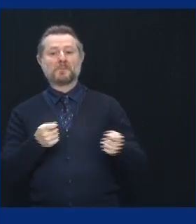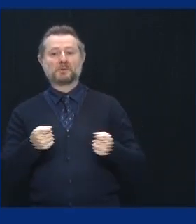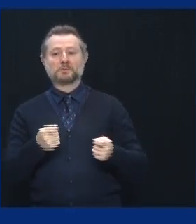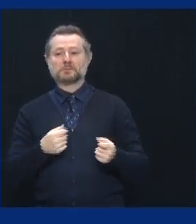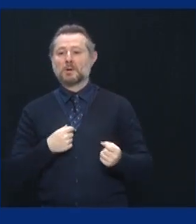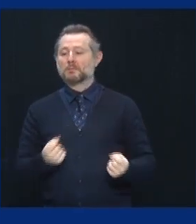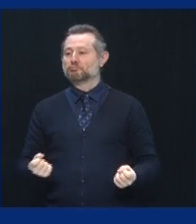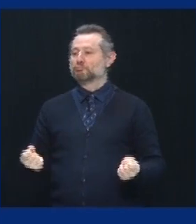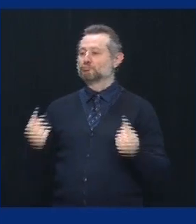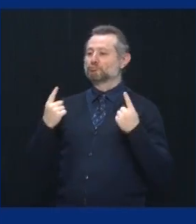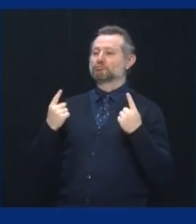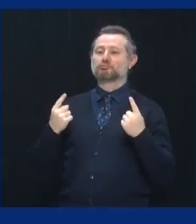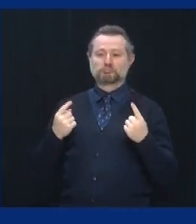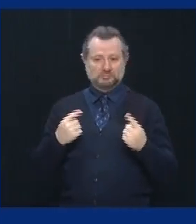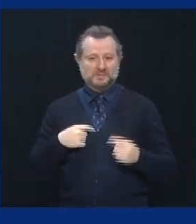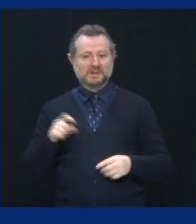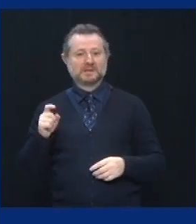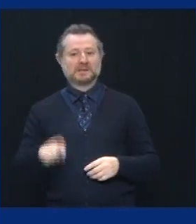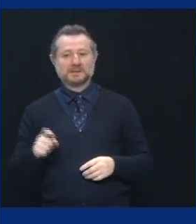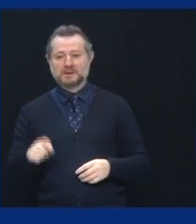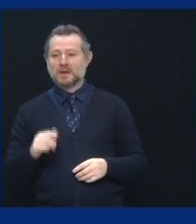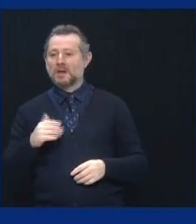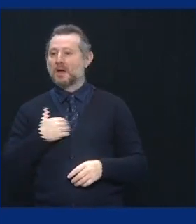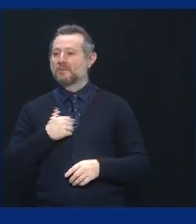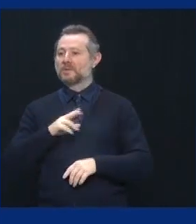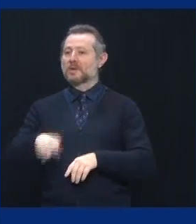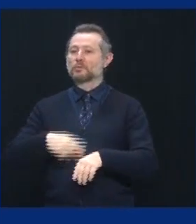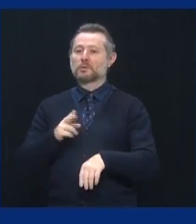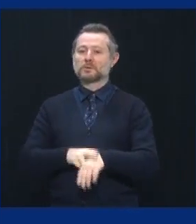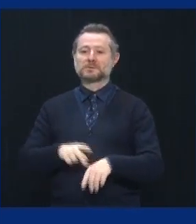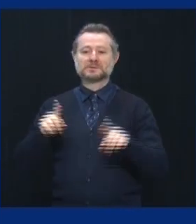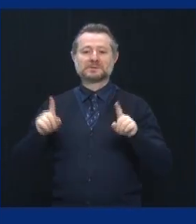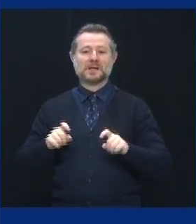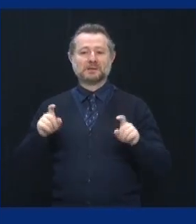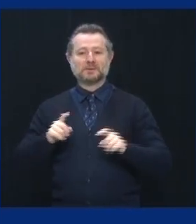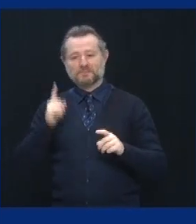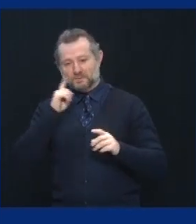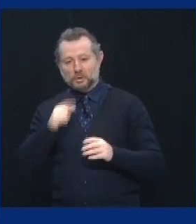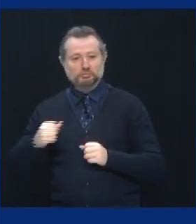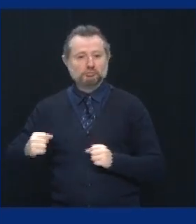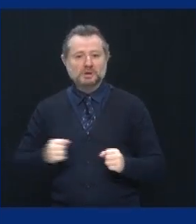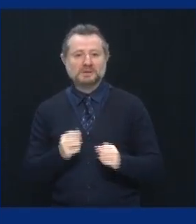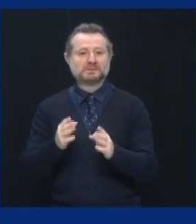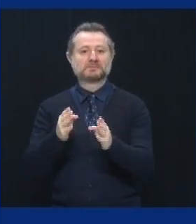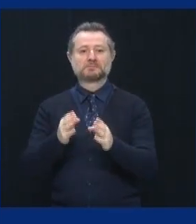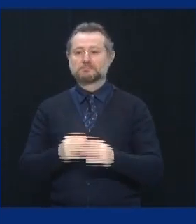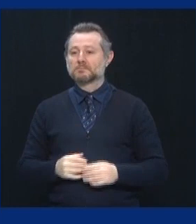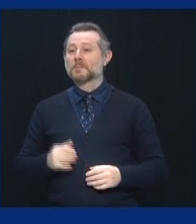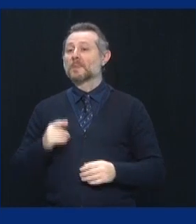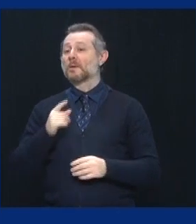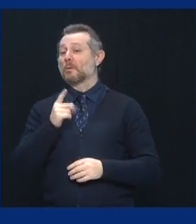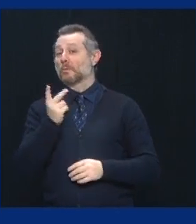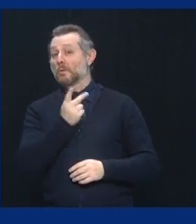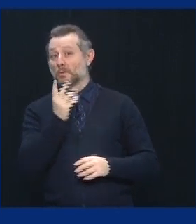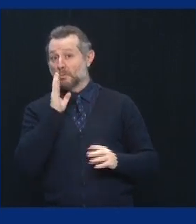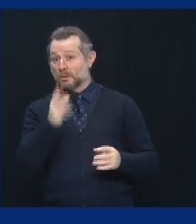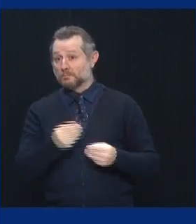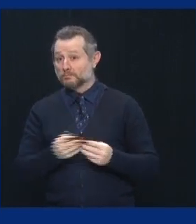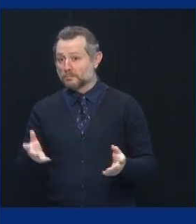ADDITIONALLY, WE NOW HAVE A PRESIDENT AND VICE PRESIDENT WITH THE NEW ADMINISTRATION WHO